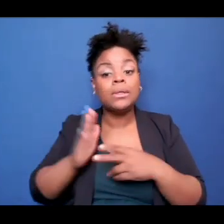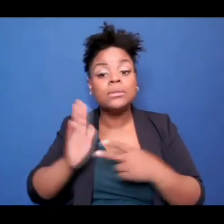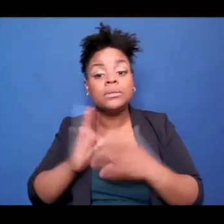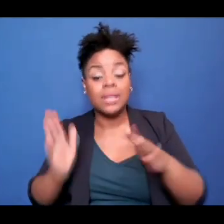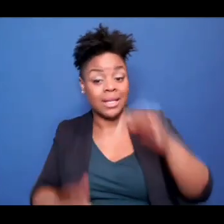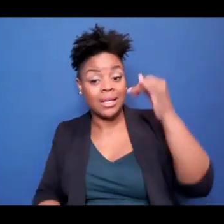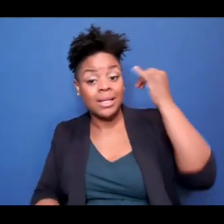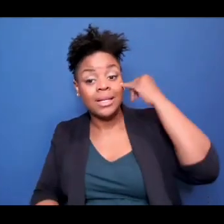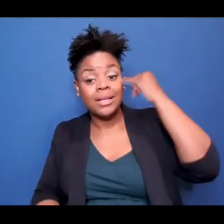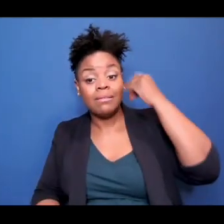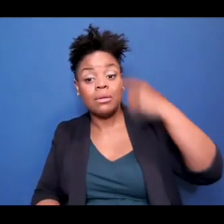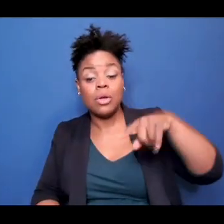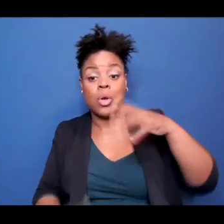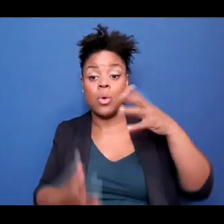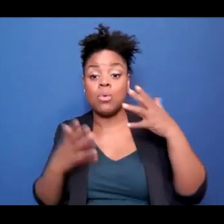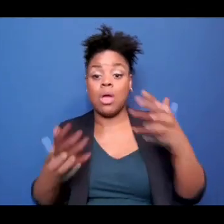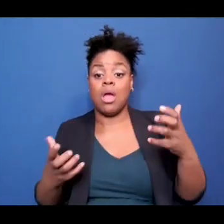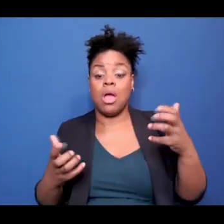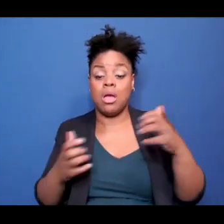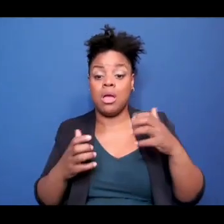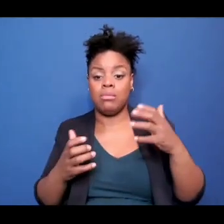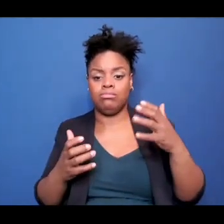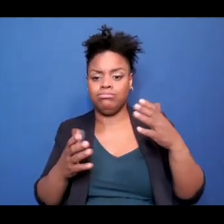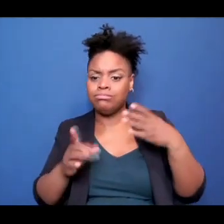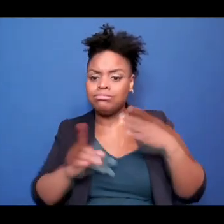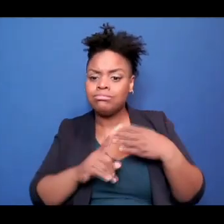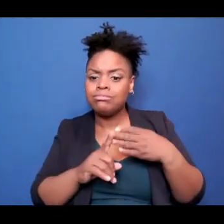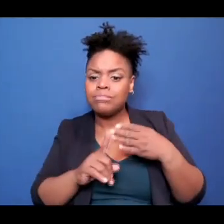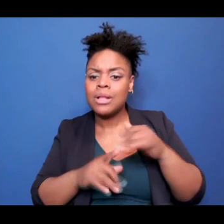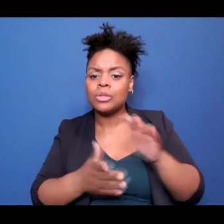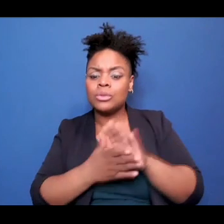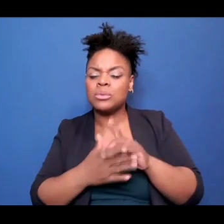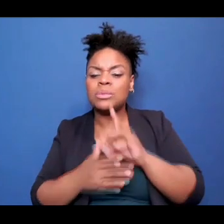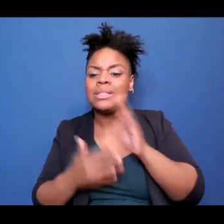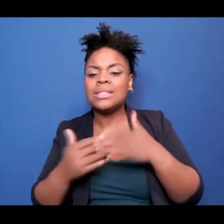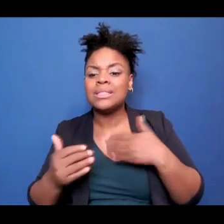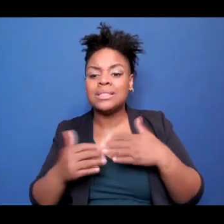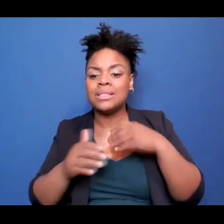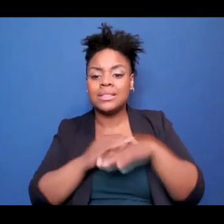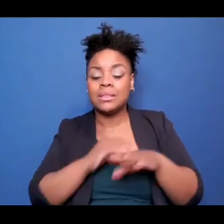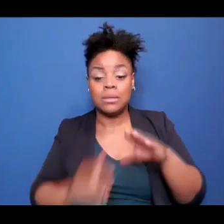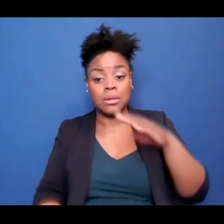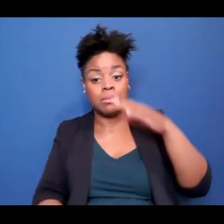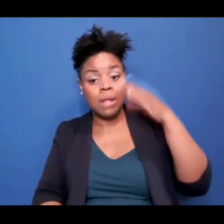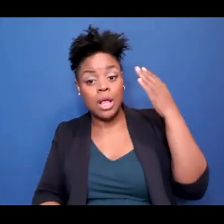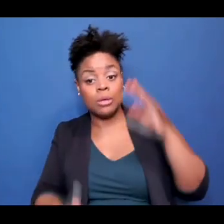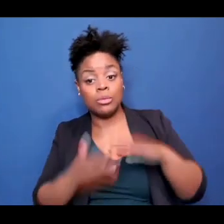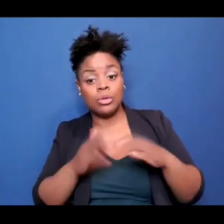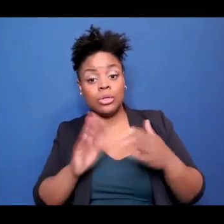CORPORATIONS WISH TO TARGET BLACK PEOPLE AS A GROUP IT'S AN ENDEAVOR ACHIEVED. BLACK NEIGHBORHOODS ARE